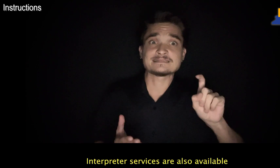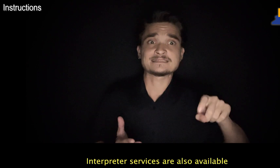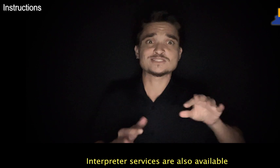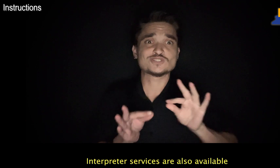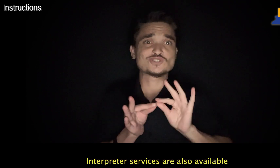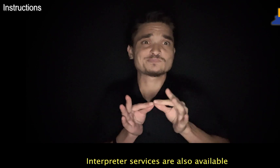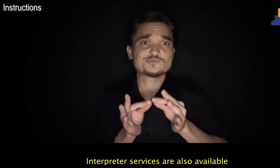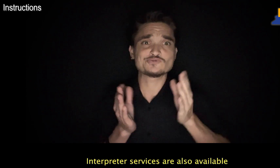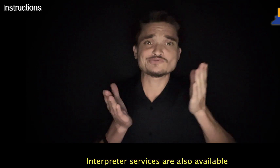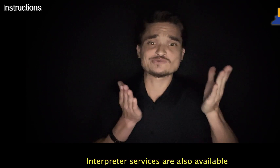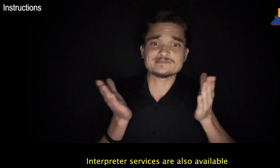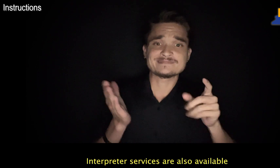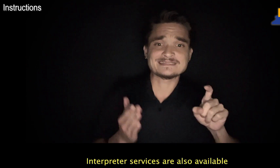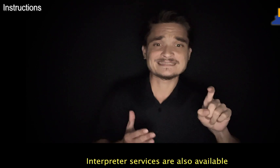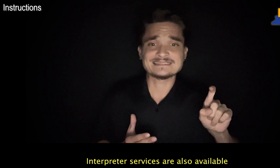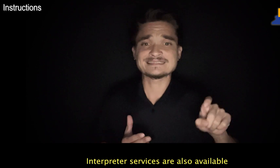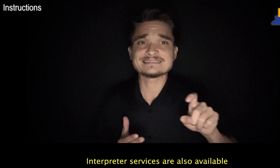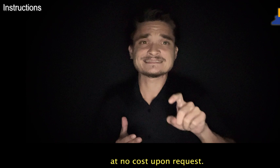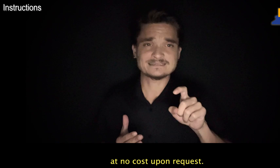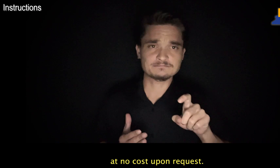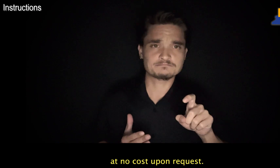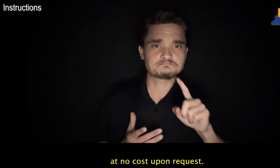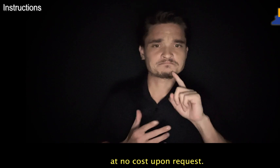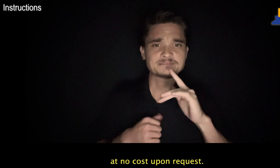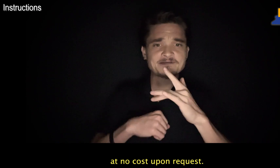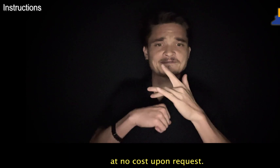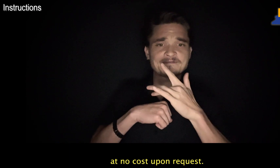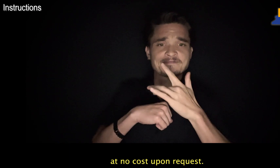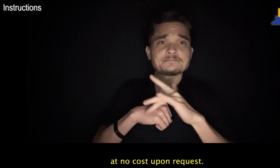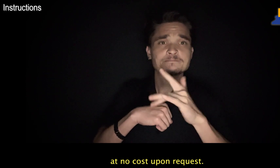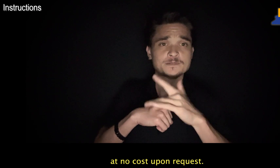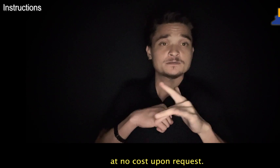Interpreter services are also available at no cost upon request.